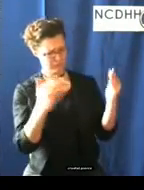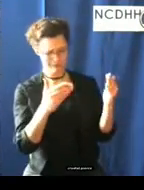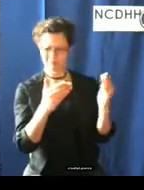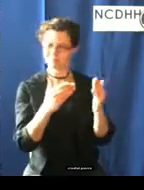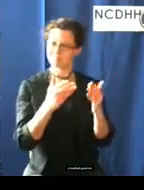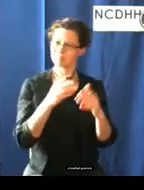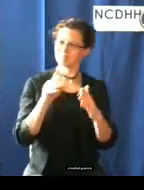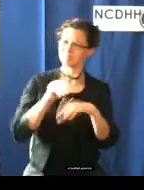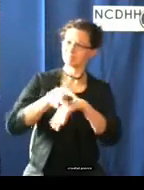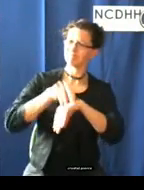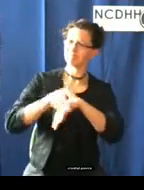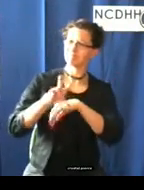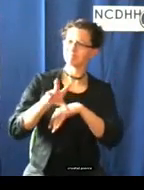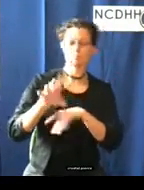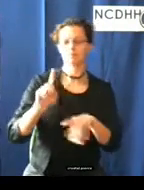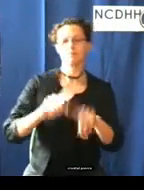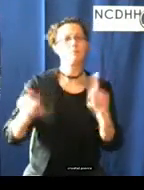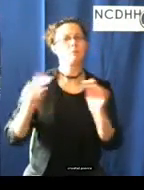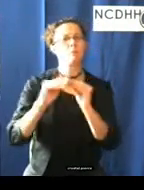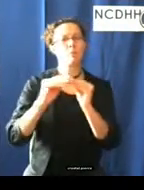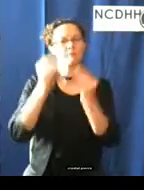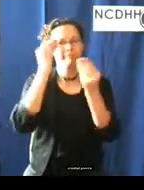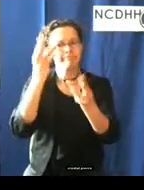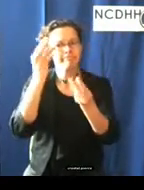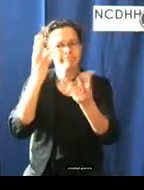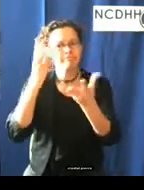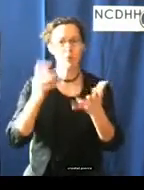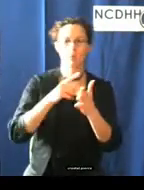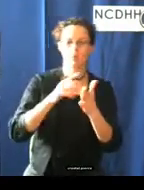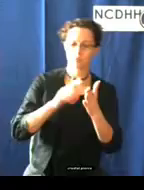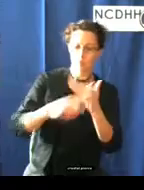ALSO I WILL TAKE THIS OPPORTUNITY TO THANK YOU FOR YOUR